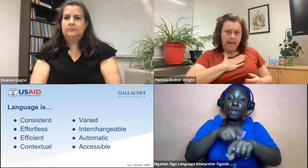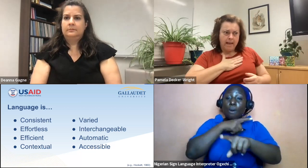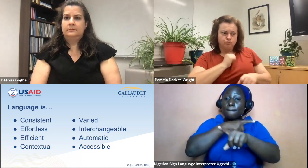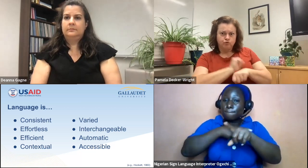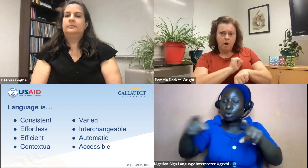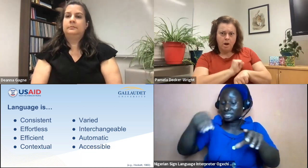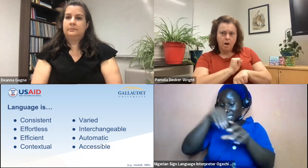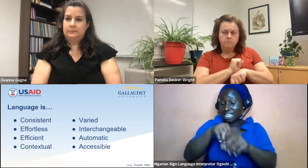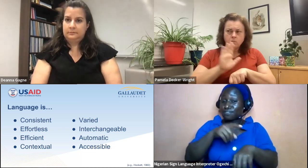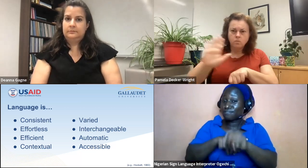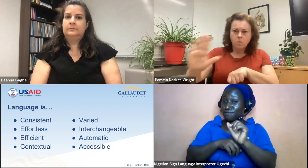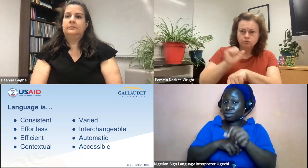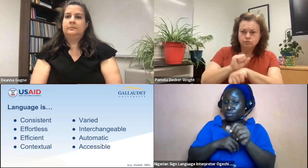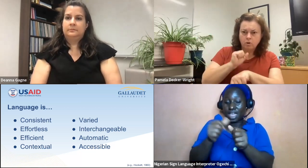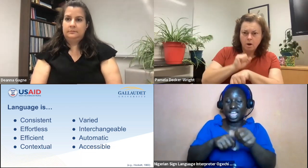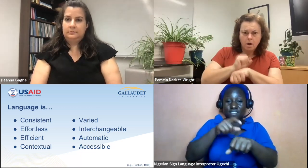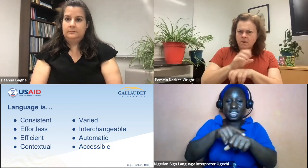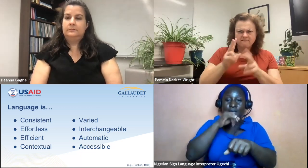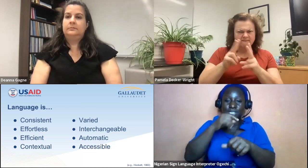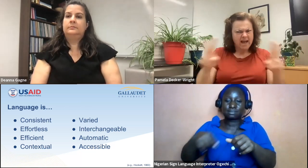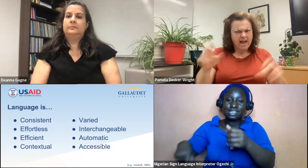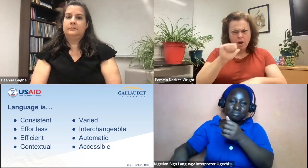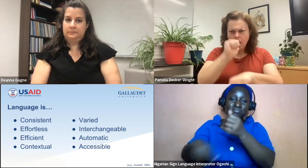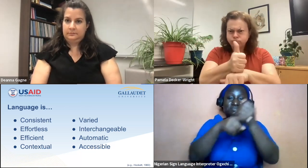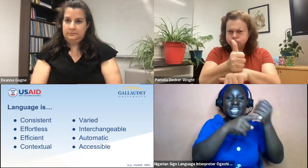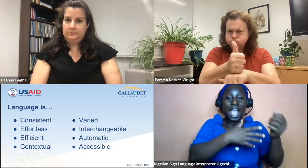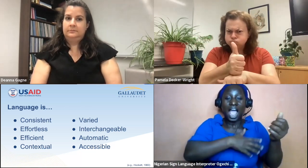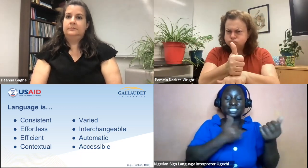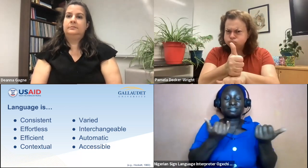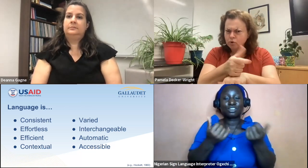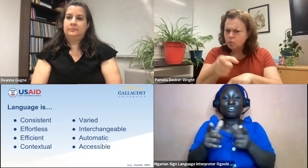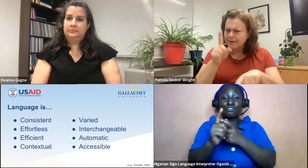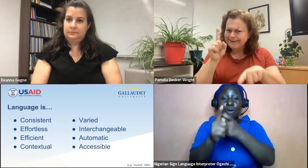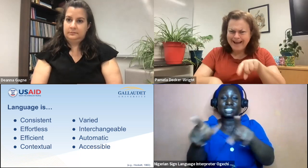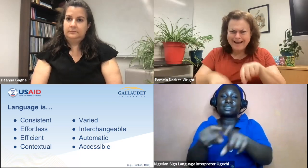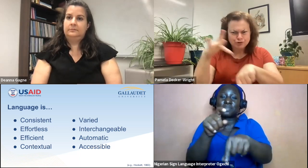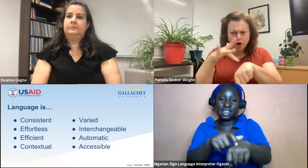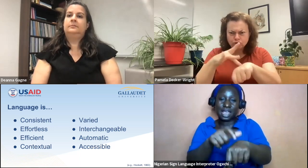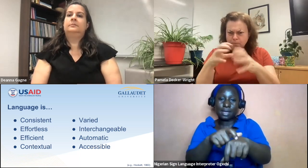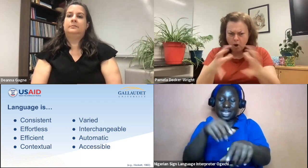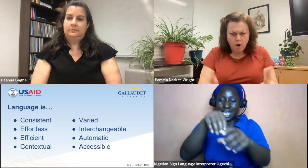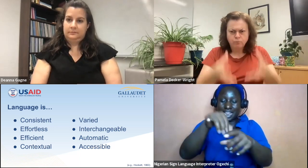They know where they're supposed to stay. They know their particular position, and that's very important. And those things are set.